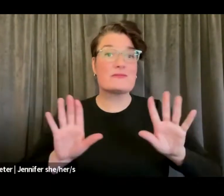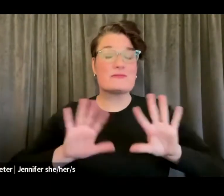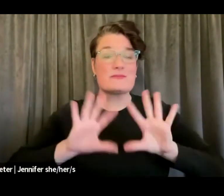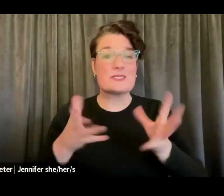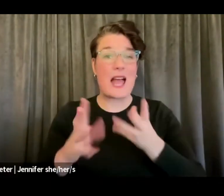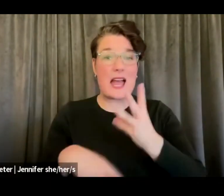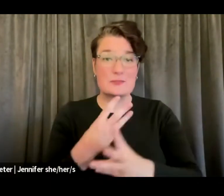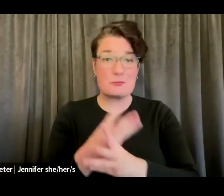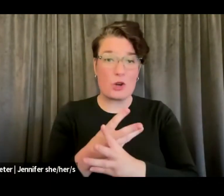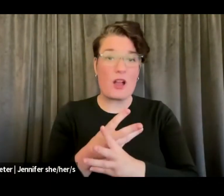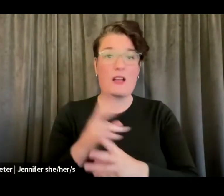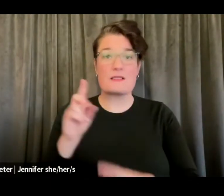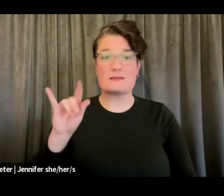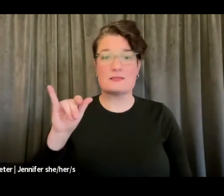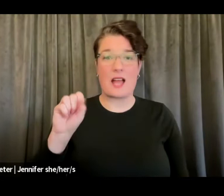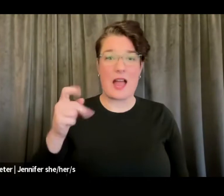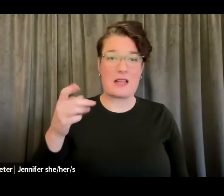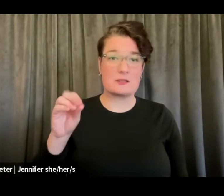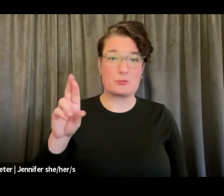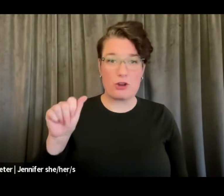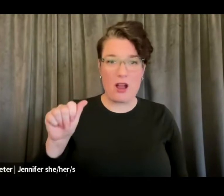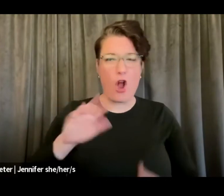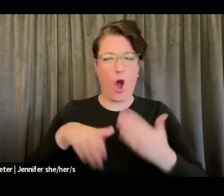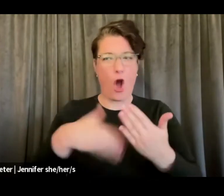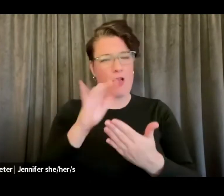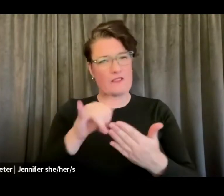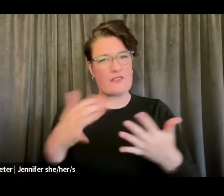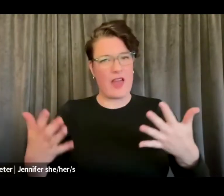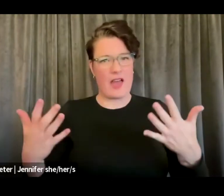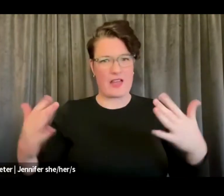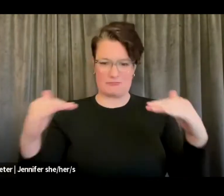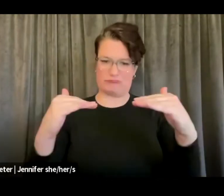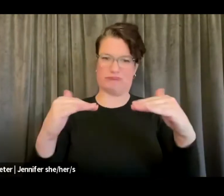And all of that was kind of like held side by side our Jewishness with no